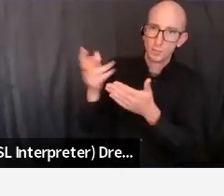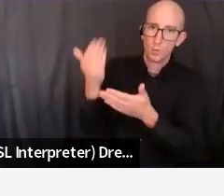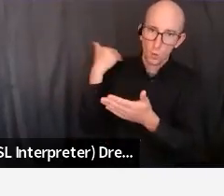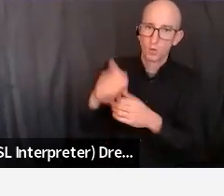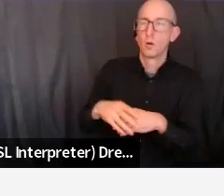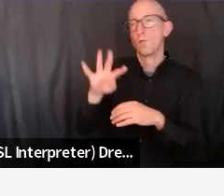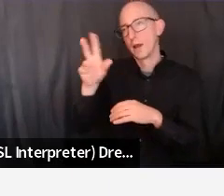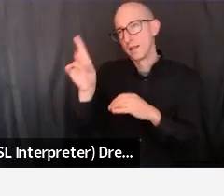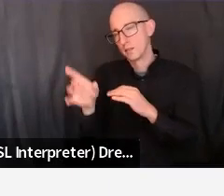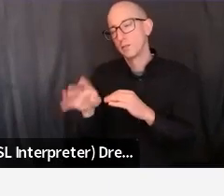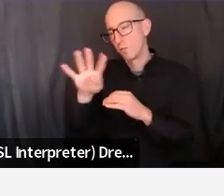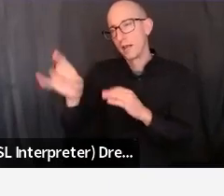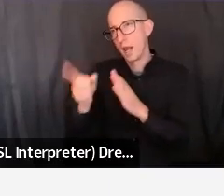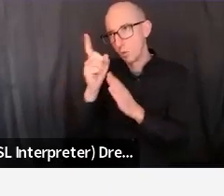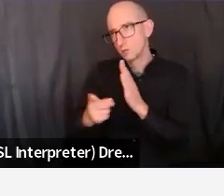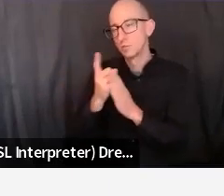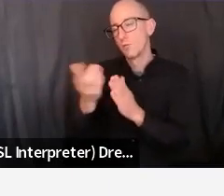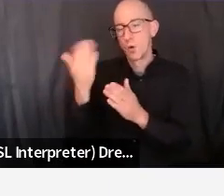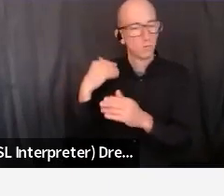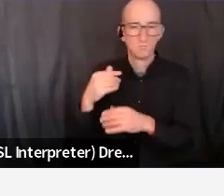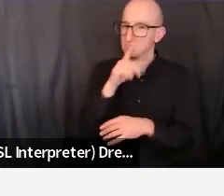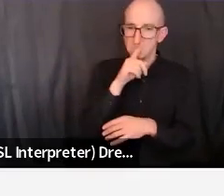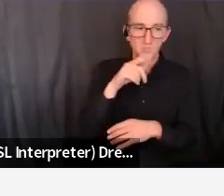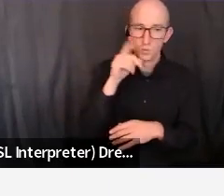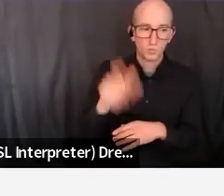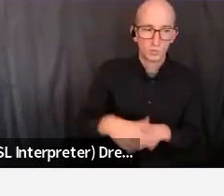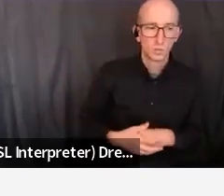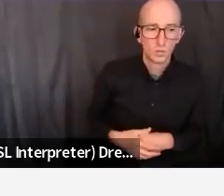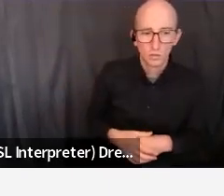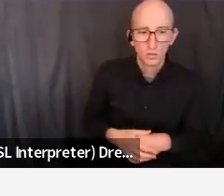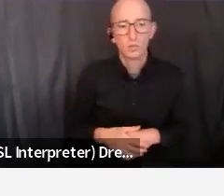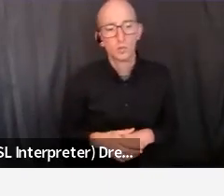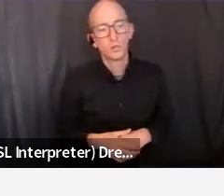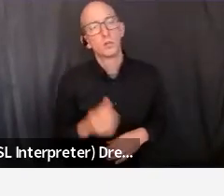disadvantaged communities that also have non-attainment or air toxics concerns.